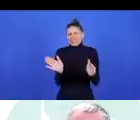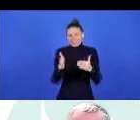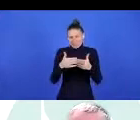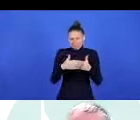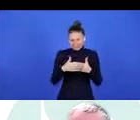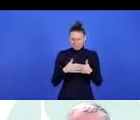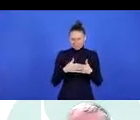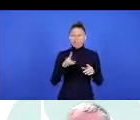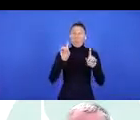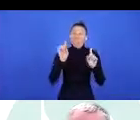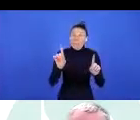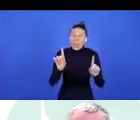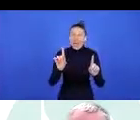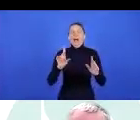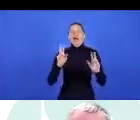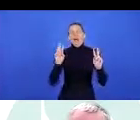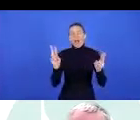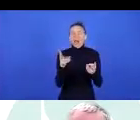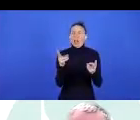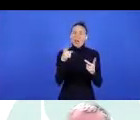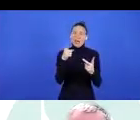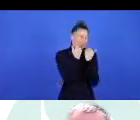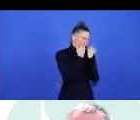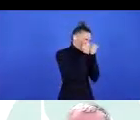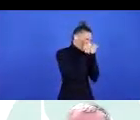like to share more but I believe it's time for me to wrap up.